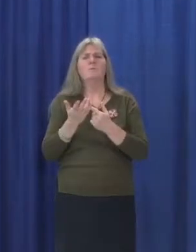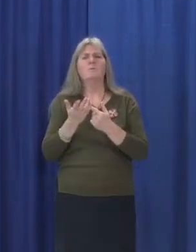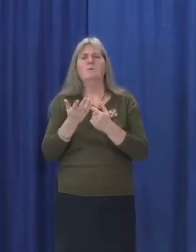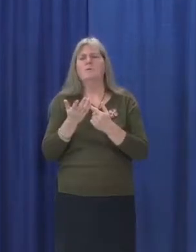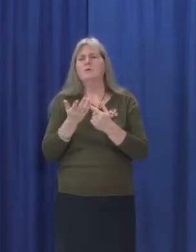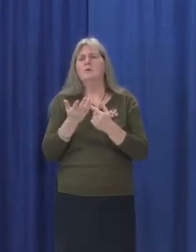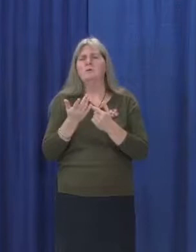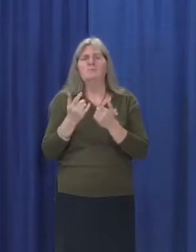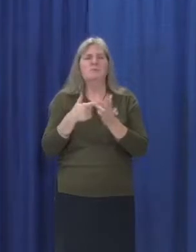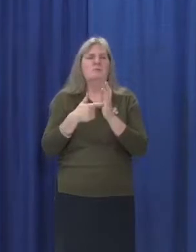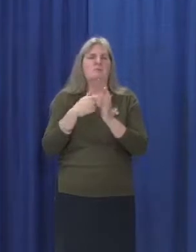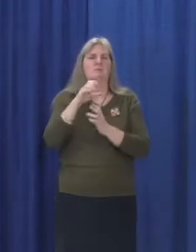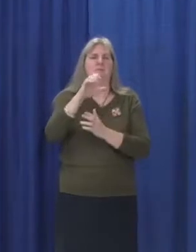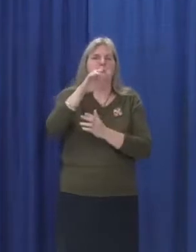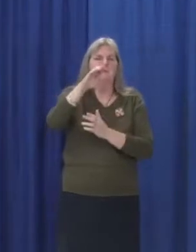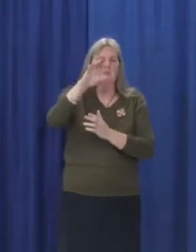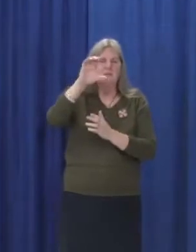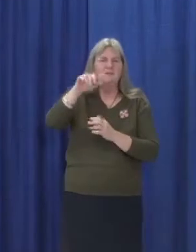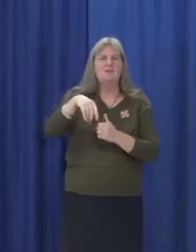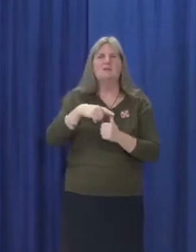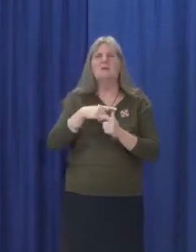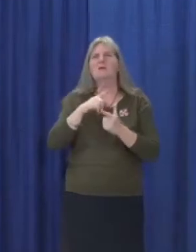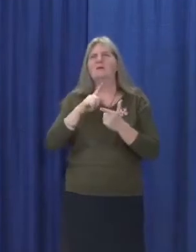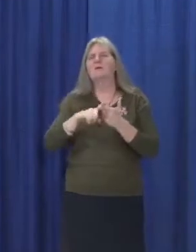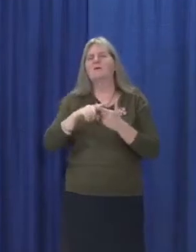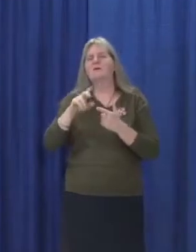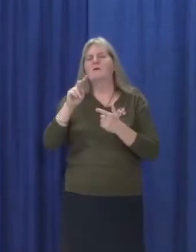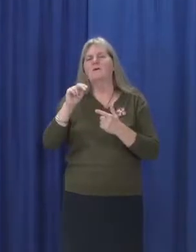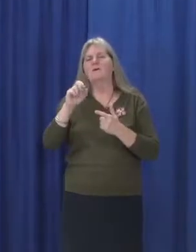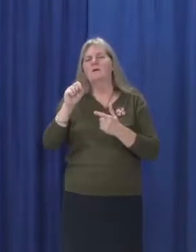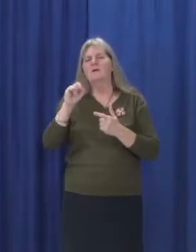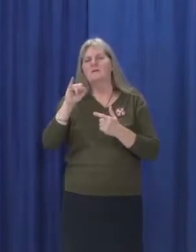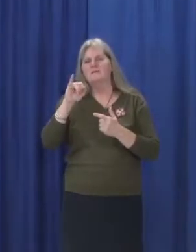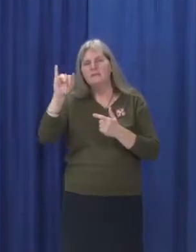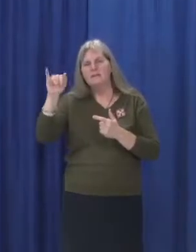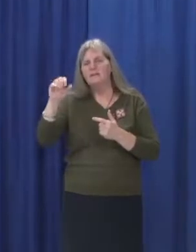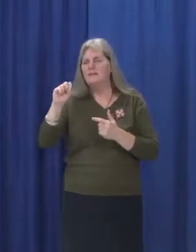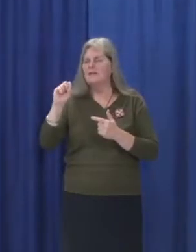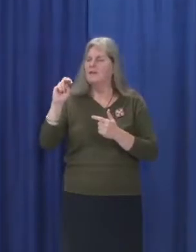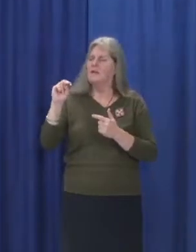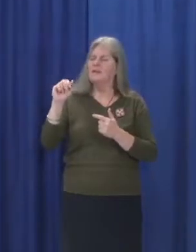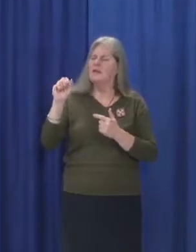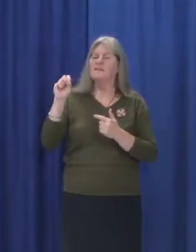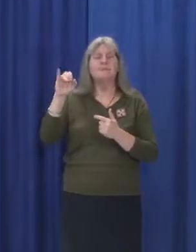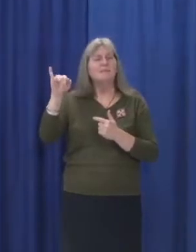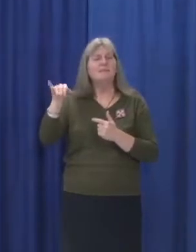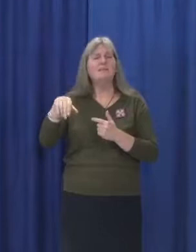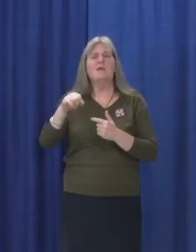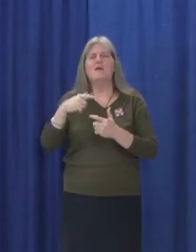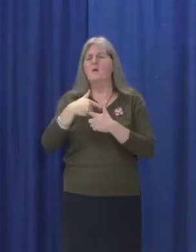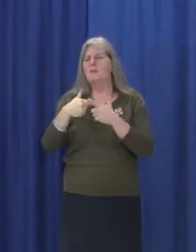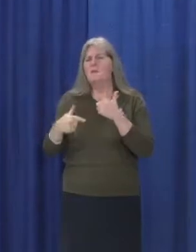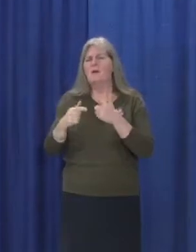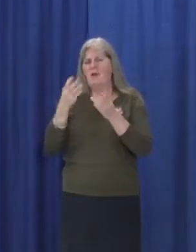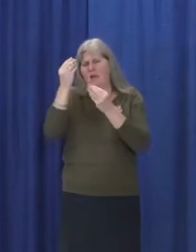areas, whether it be the CDC or other authorities for you got